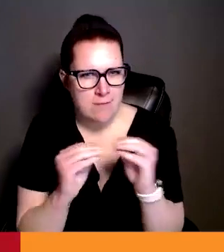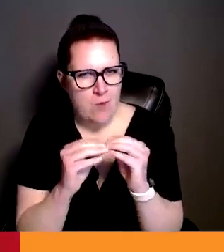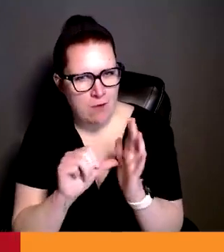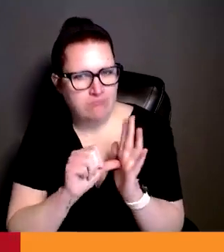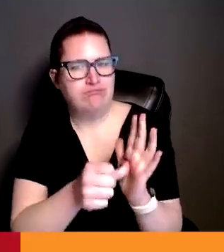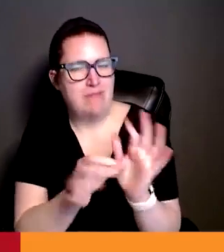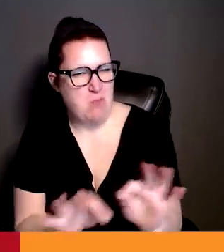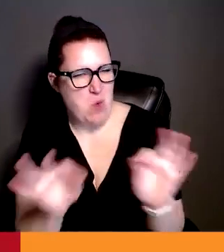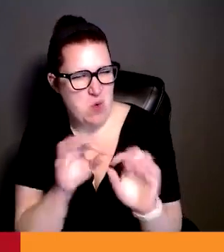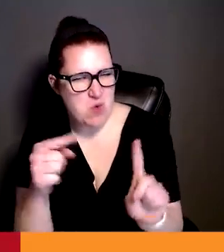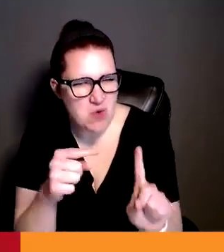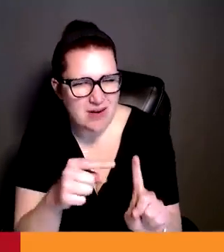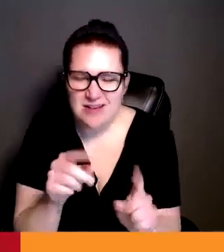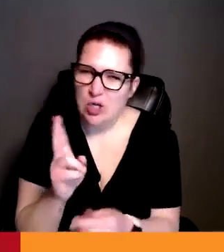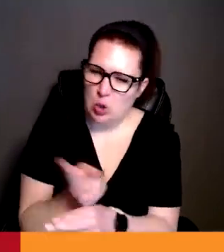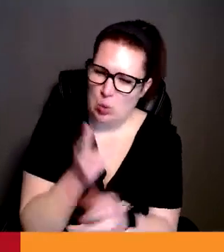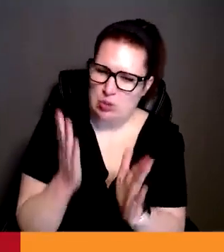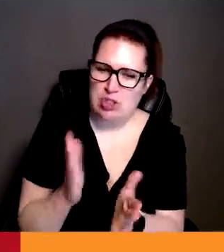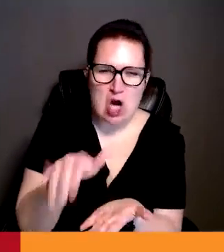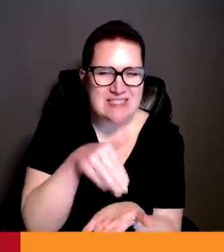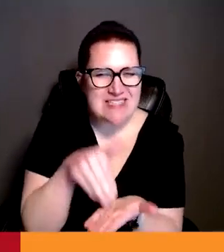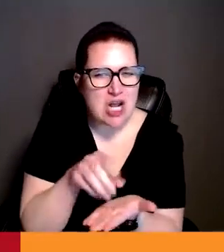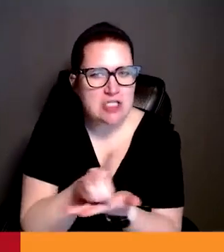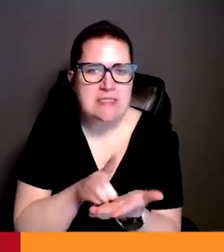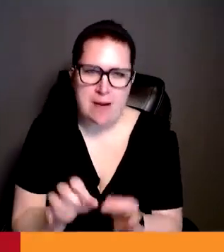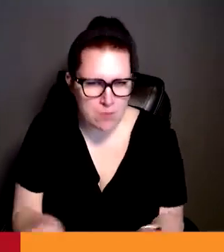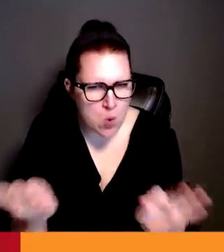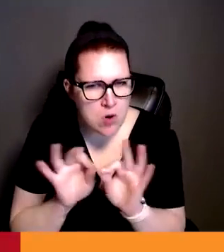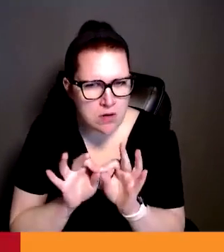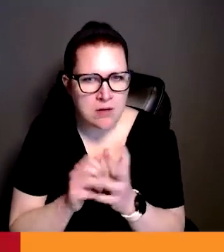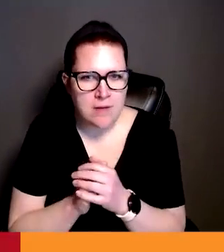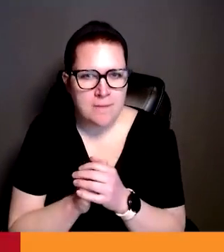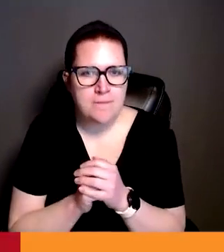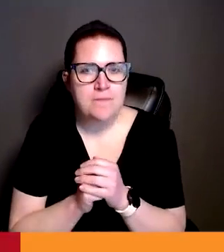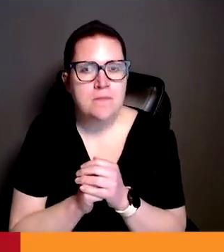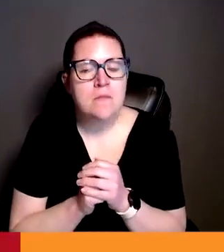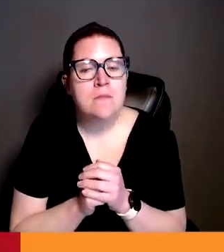So again, that user-centered design is really critical. What's out of scope with our challenge is technologies